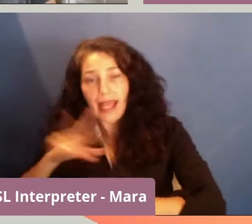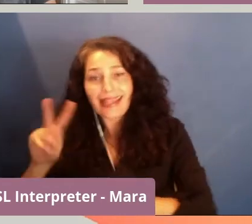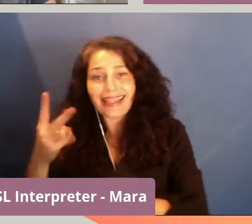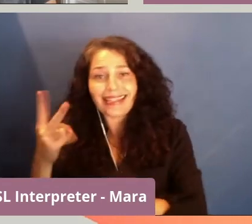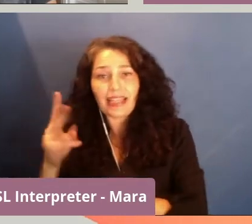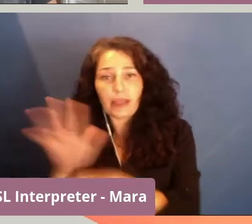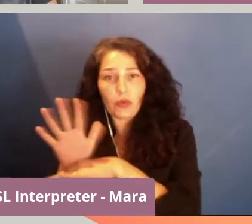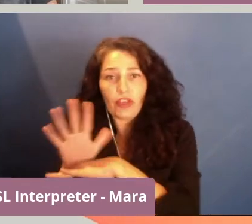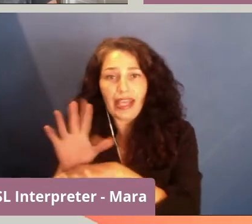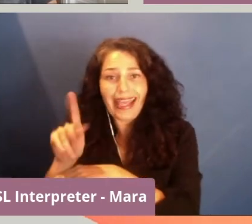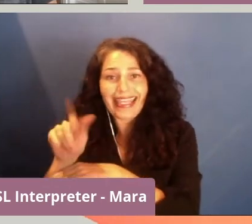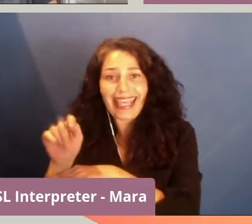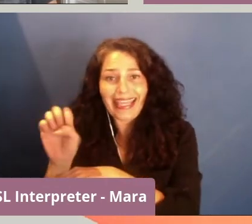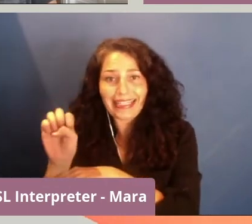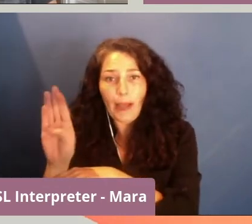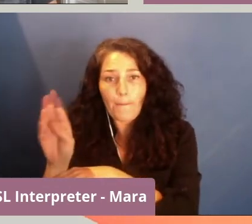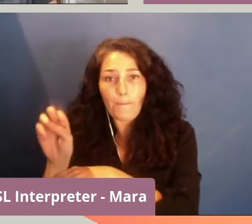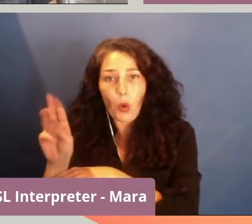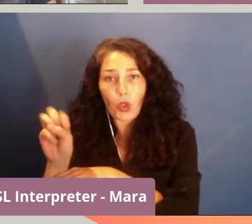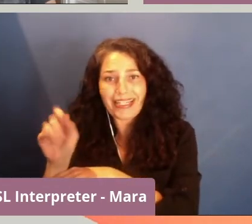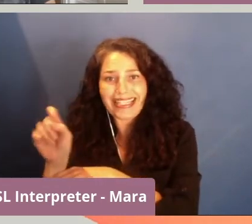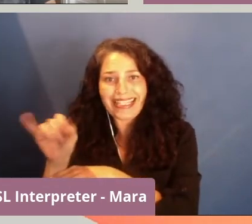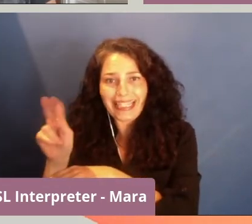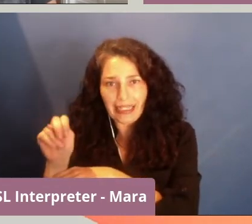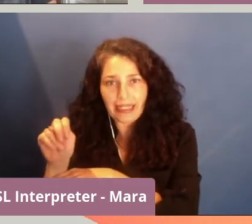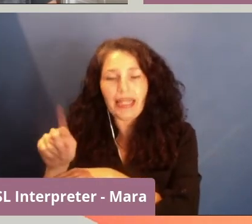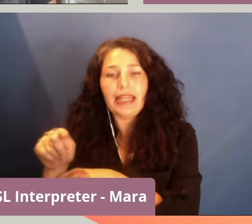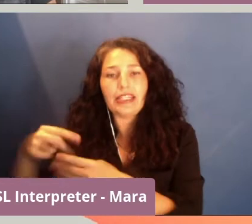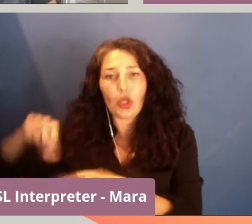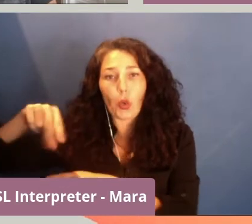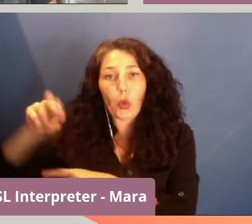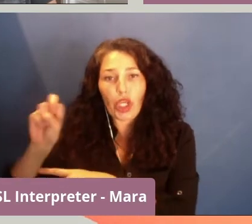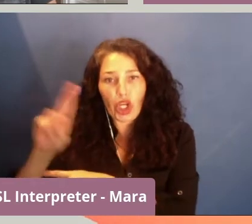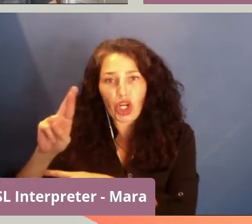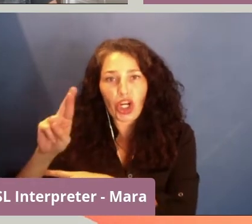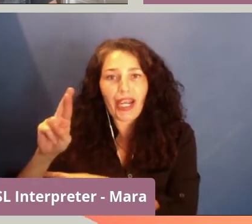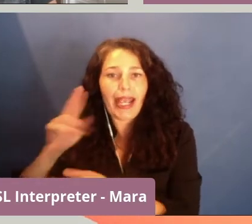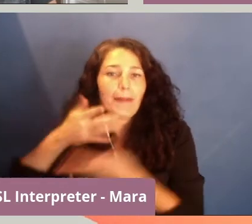and Pleasant Danger" is about the visionary trans author and performer Kate Bornstein.